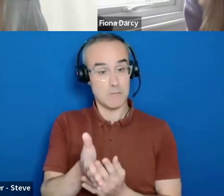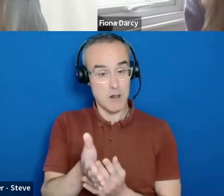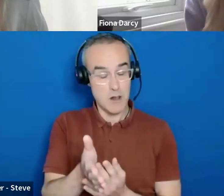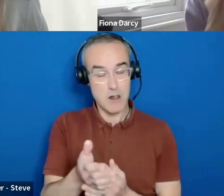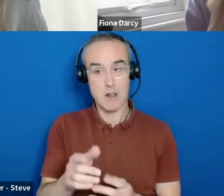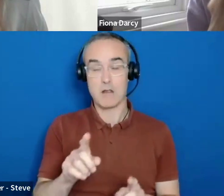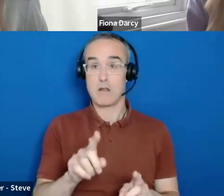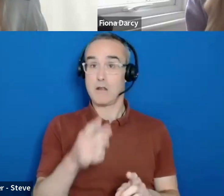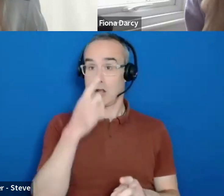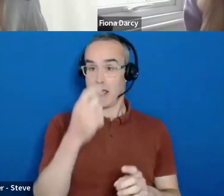in different formats.